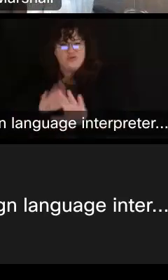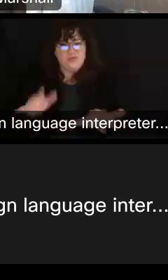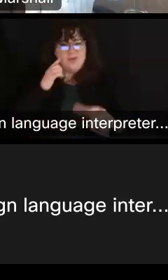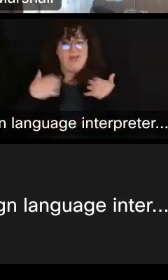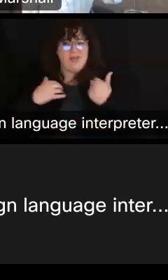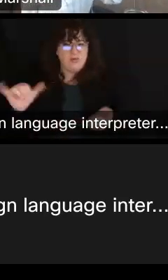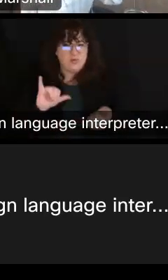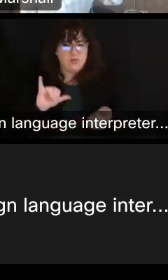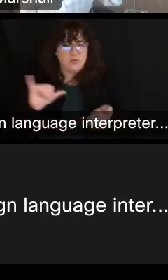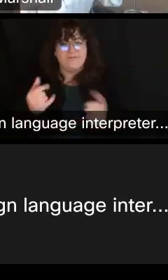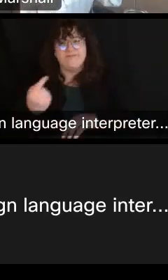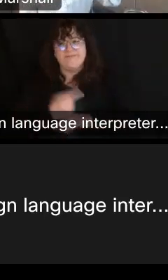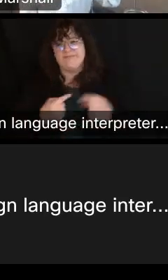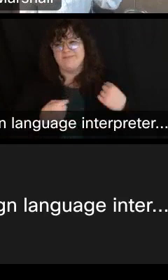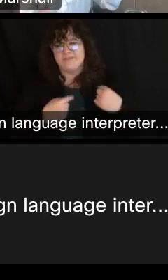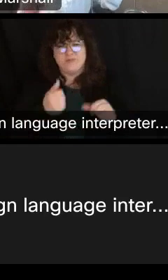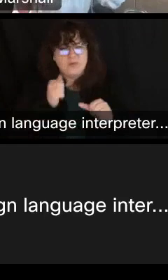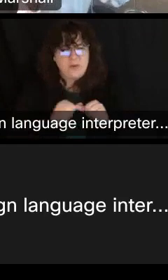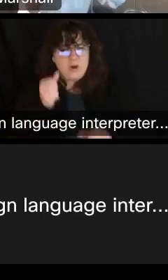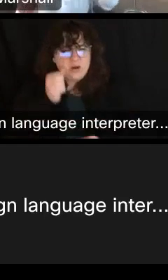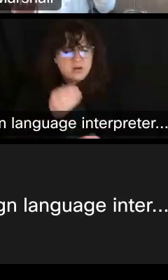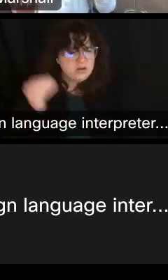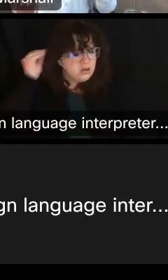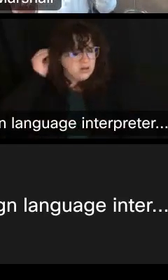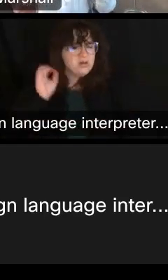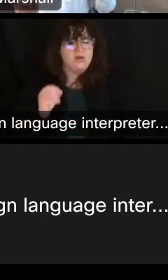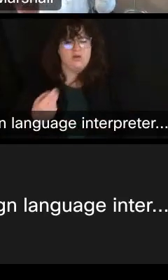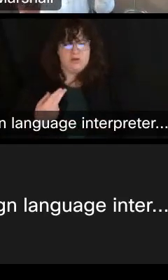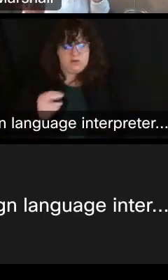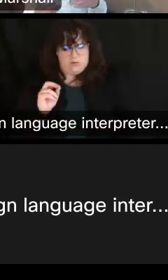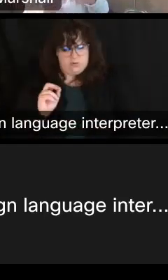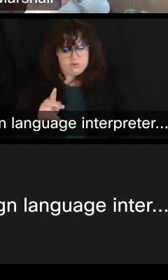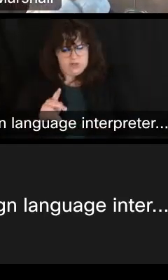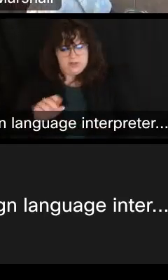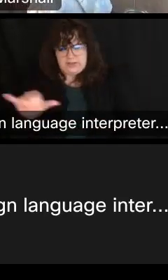kind of put that in your back pocket saying okay, they really are the same policy.